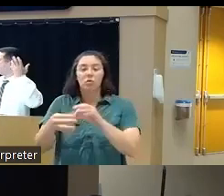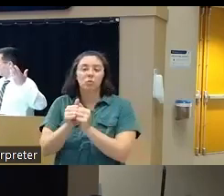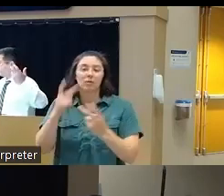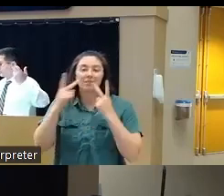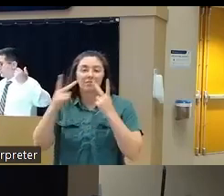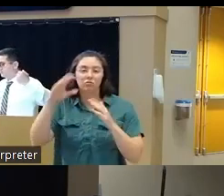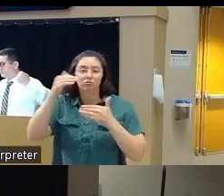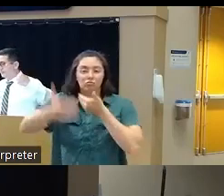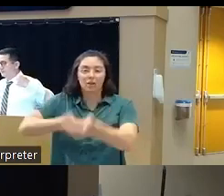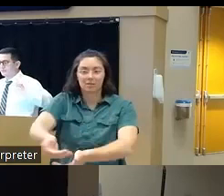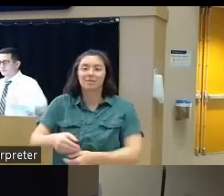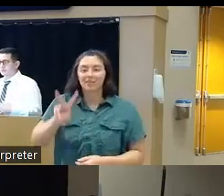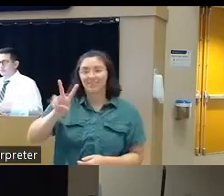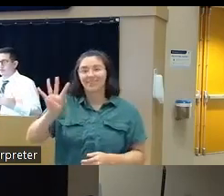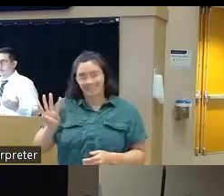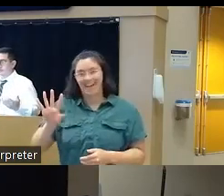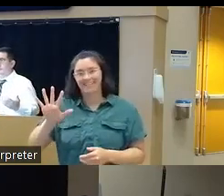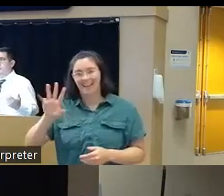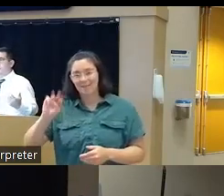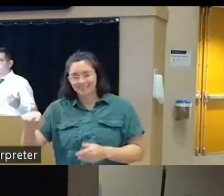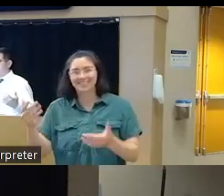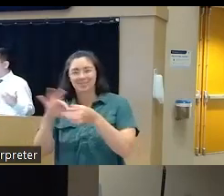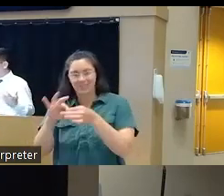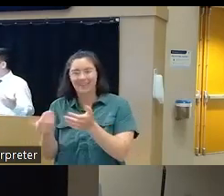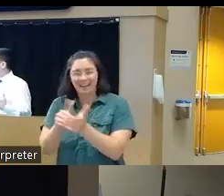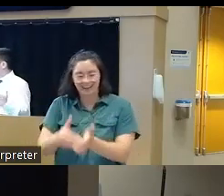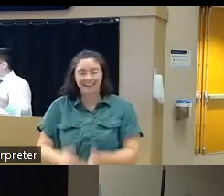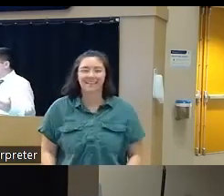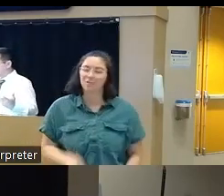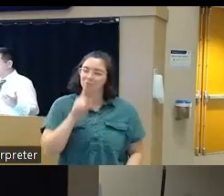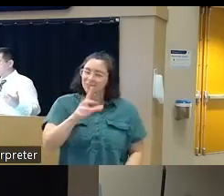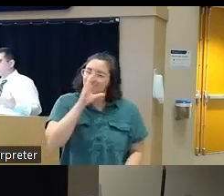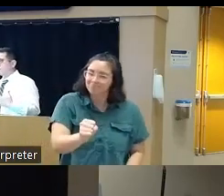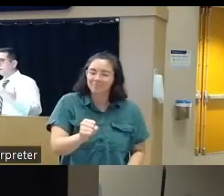again related to V5 Mt so we're like okay this is really interesting this is lining up really well